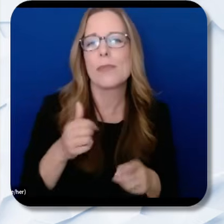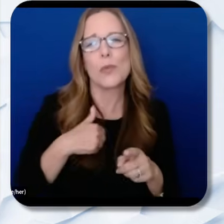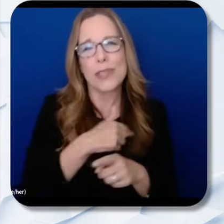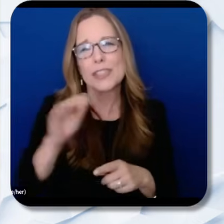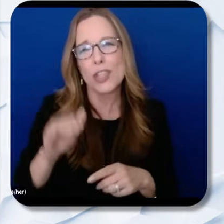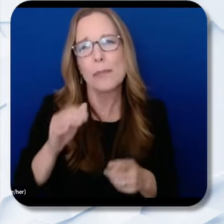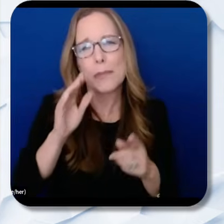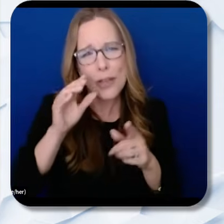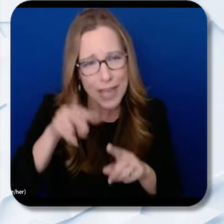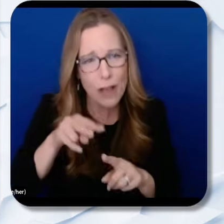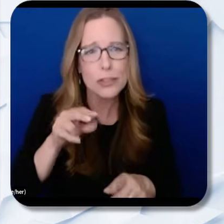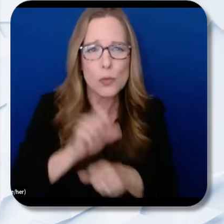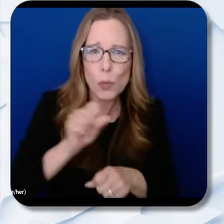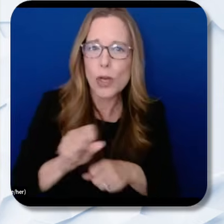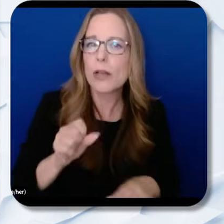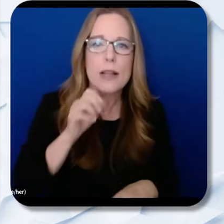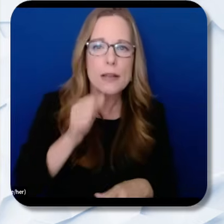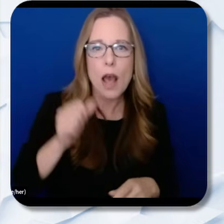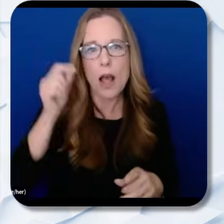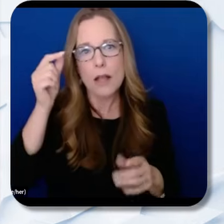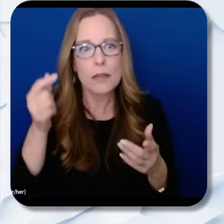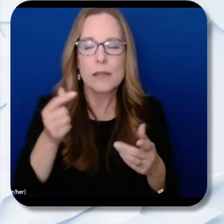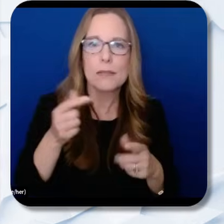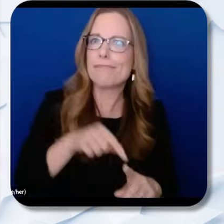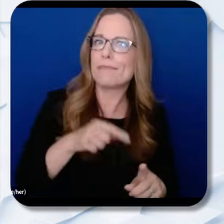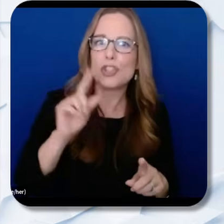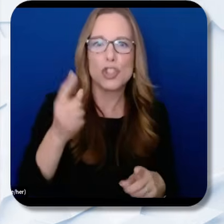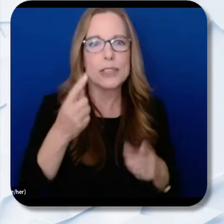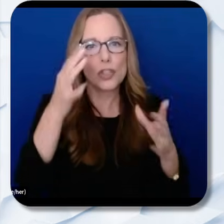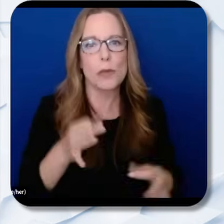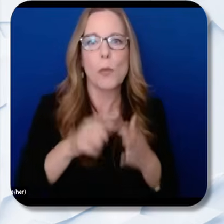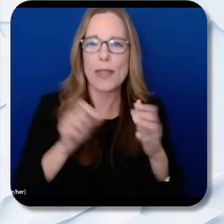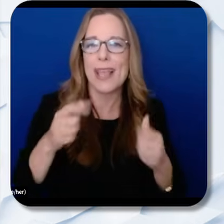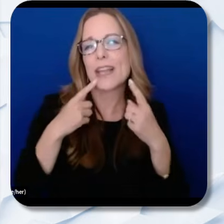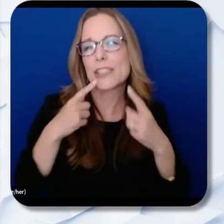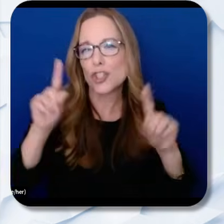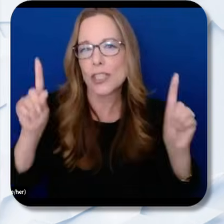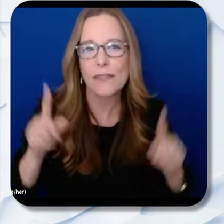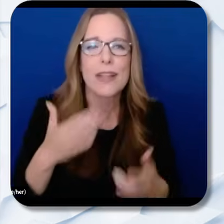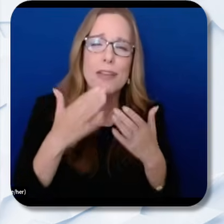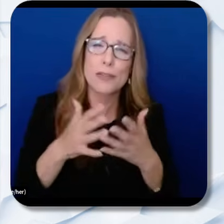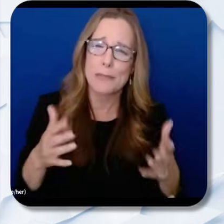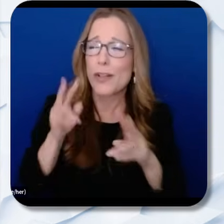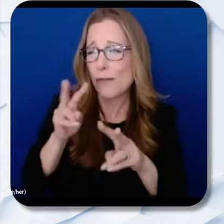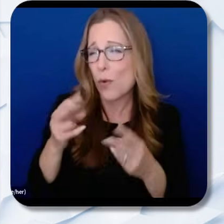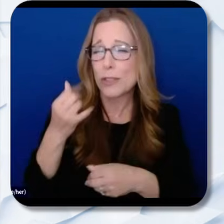[Eric Dunk] Great, thank you, Dr. Miranda. Now I'm going to welcome our next panelist,